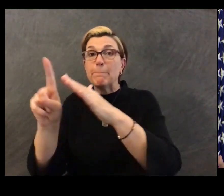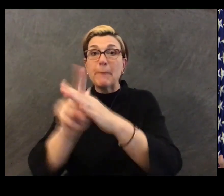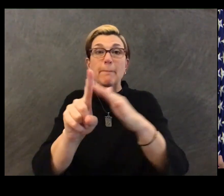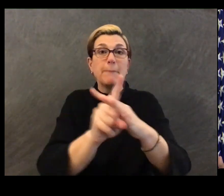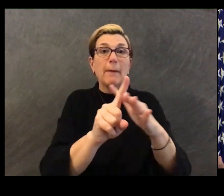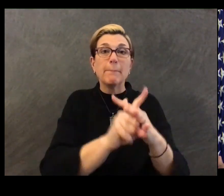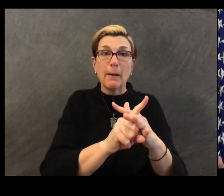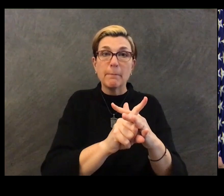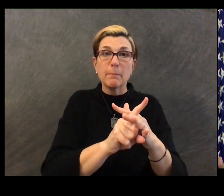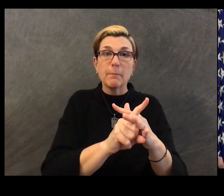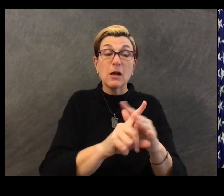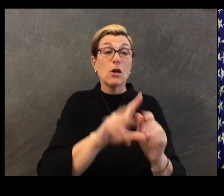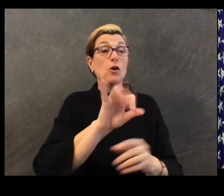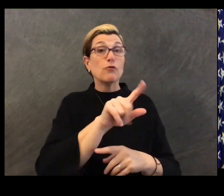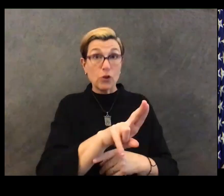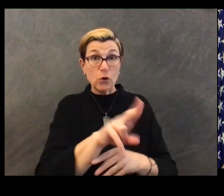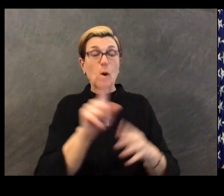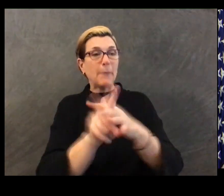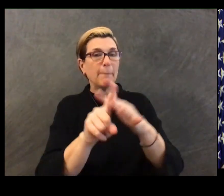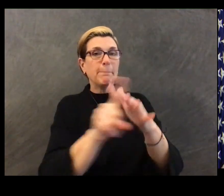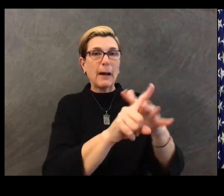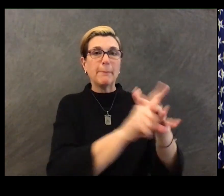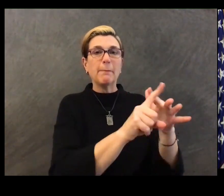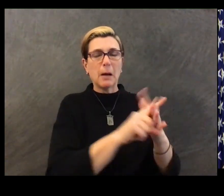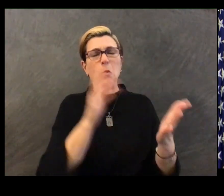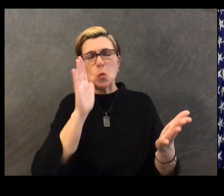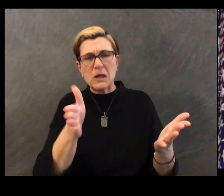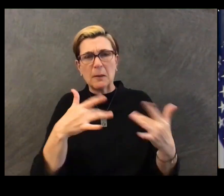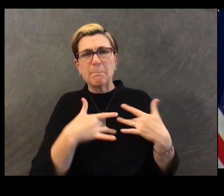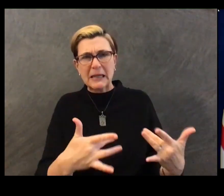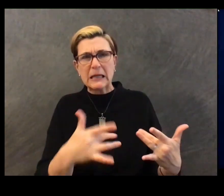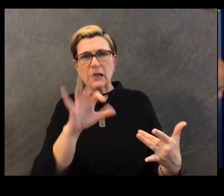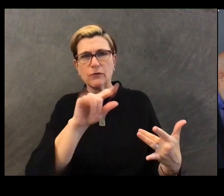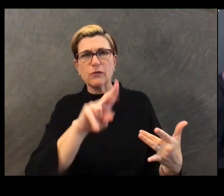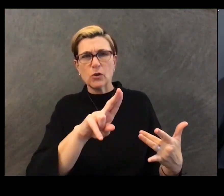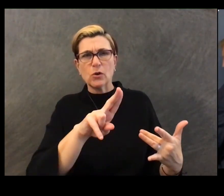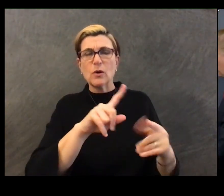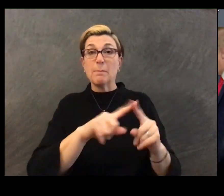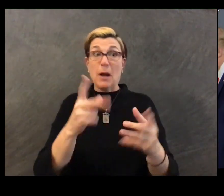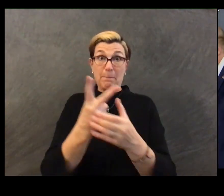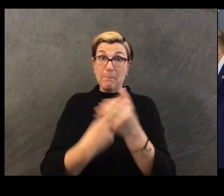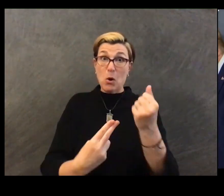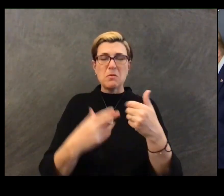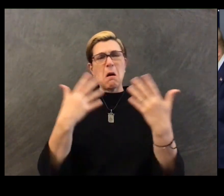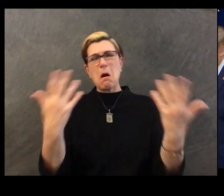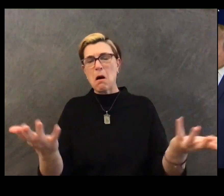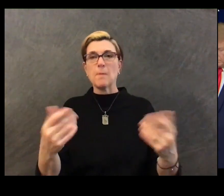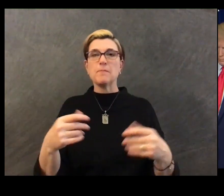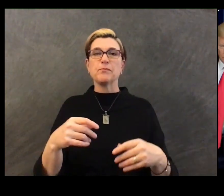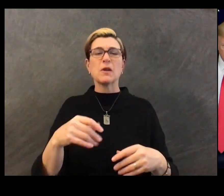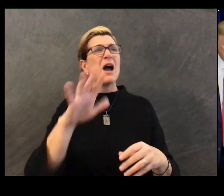different from Corona the Washington Post which you did the interview with